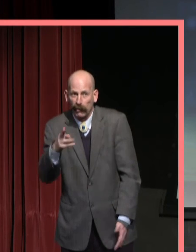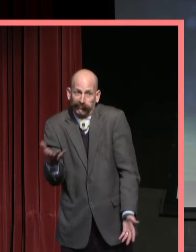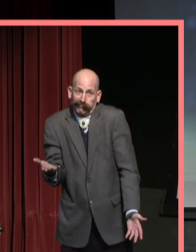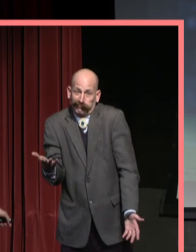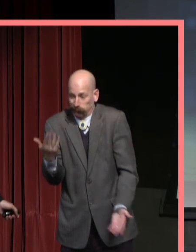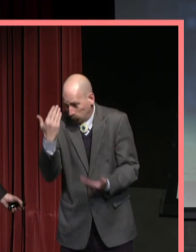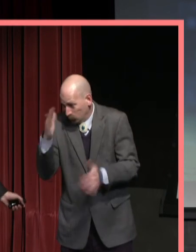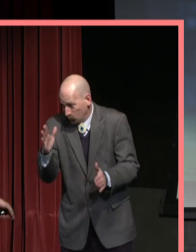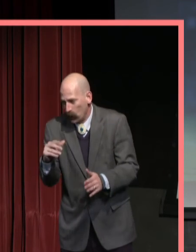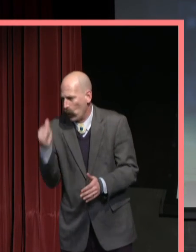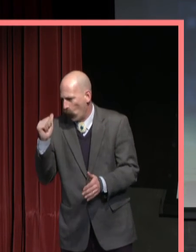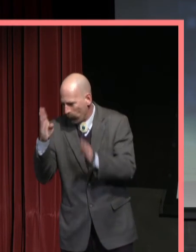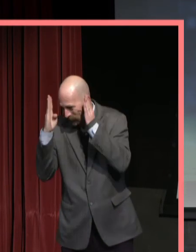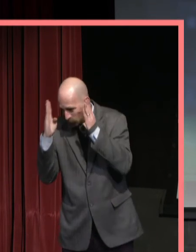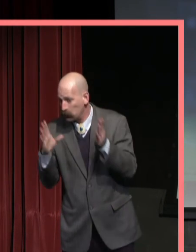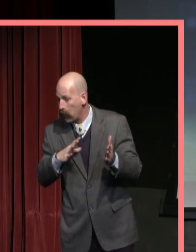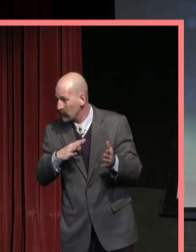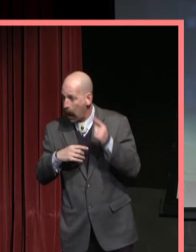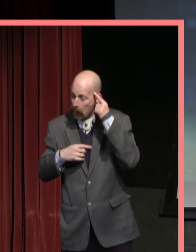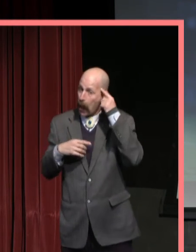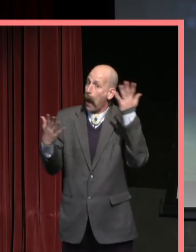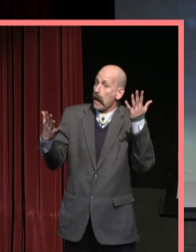So the idea I had was Peyton Manning.